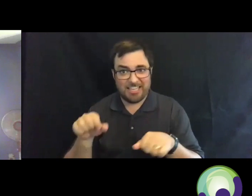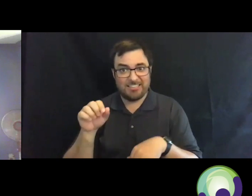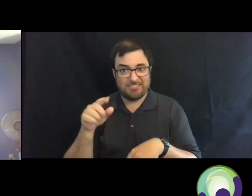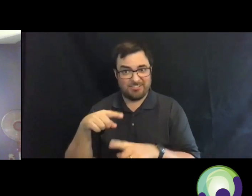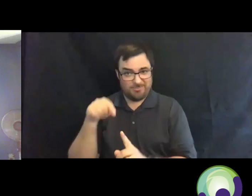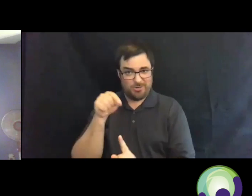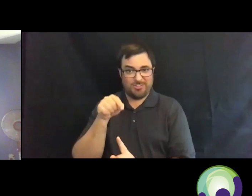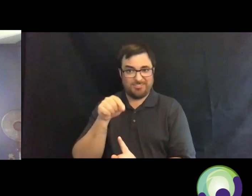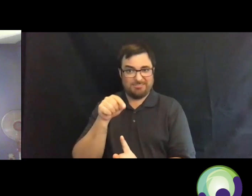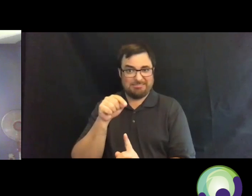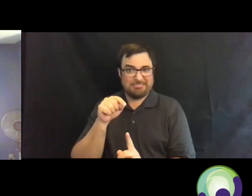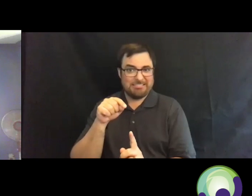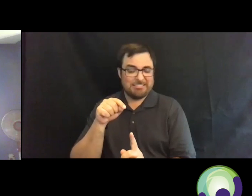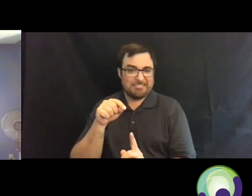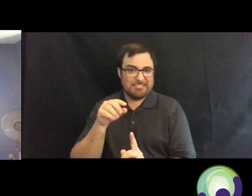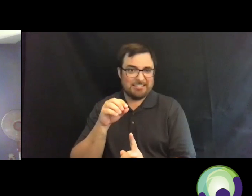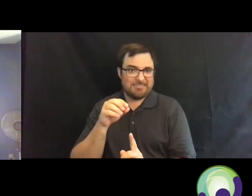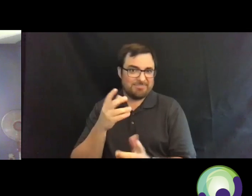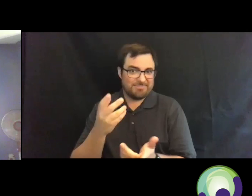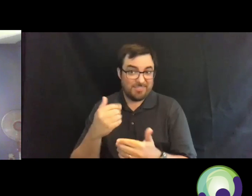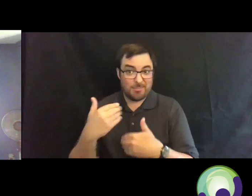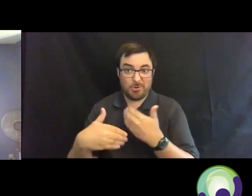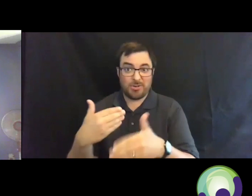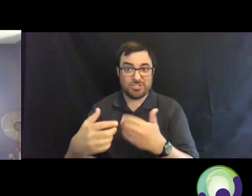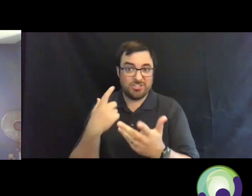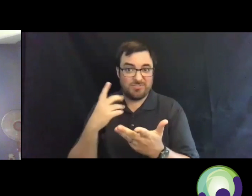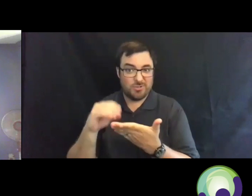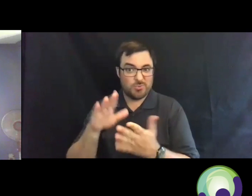that auditory-like progression?